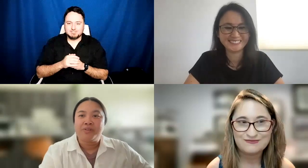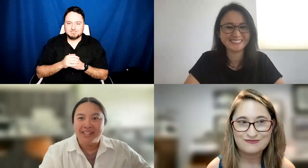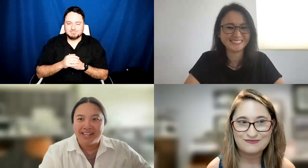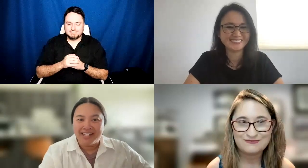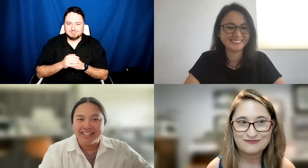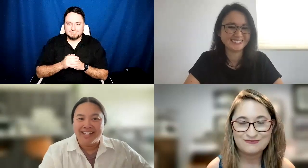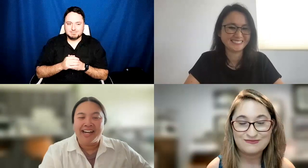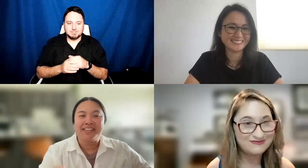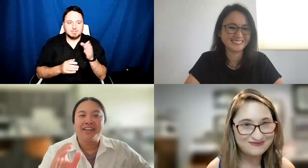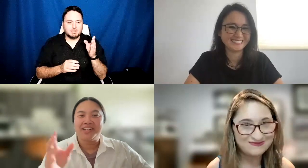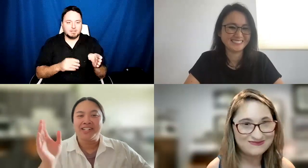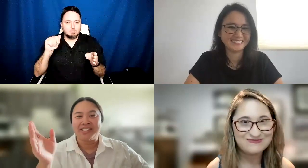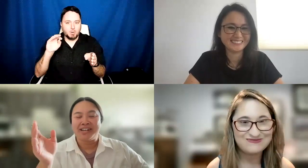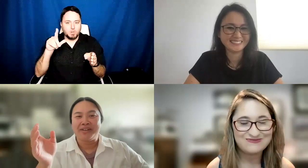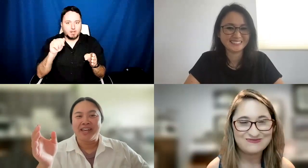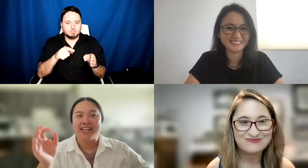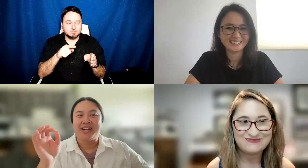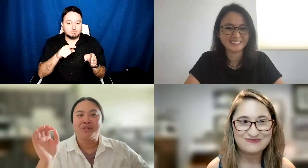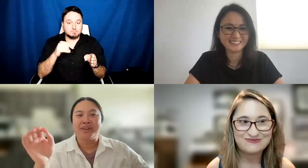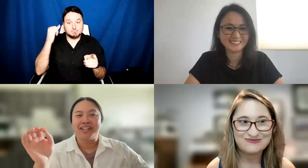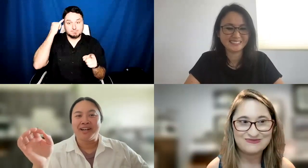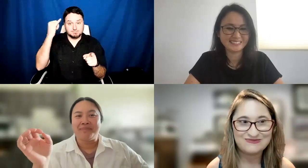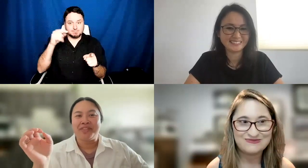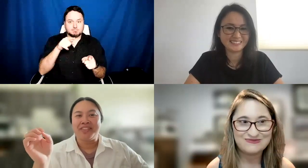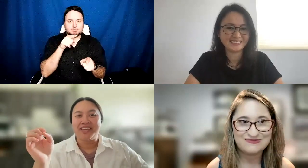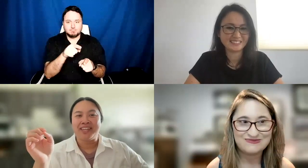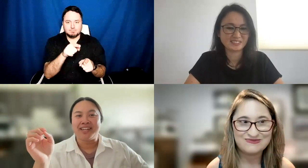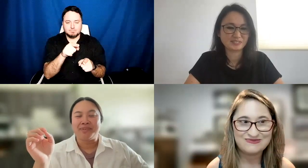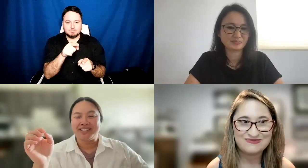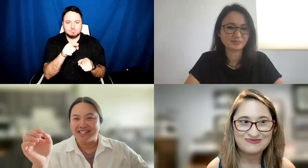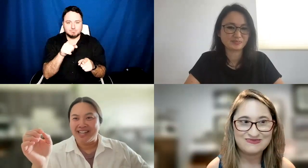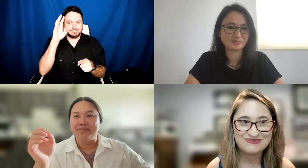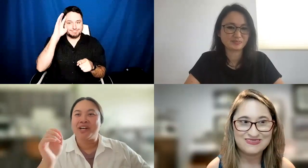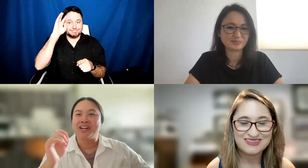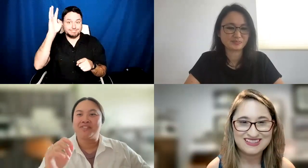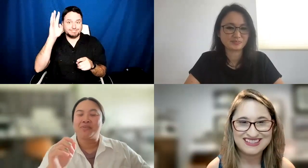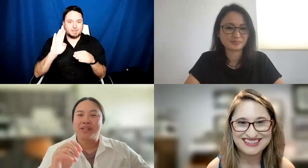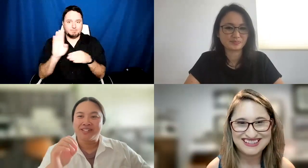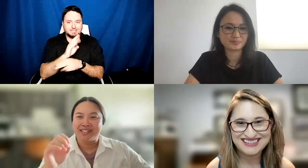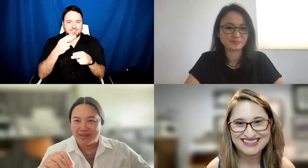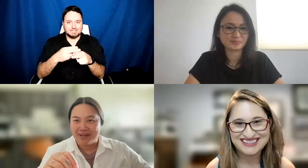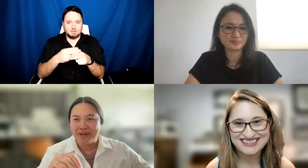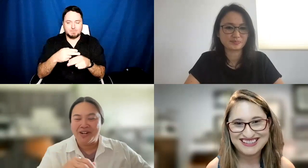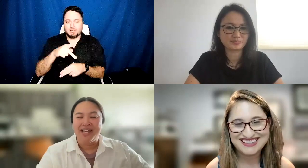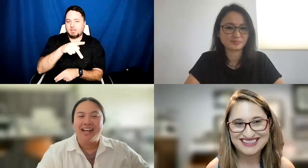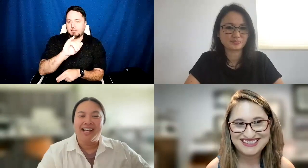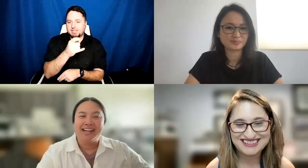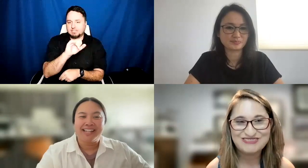Paola, I love the idea and how you made up the business name of Pixels n Paper.